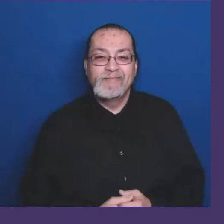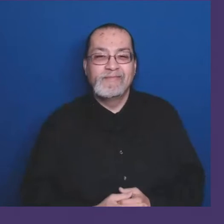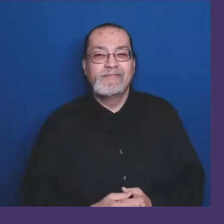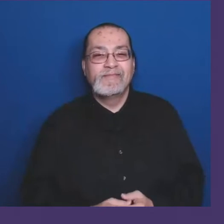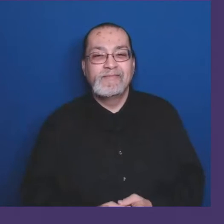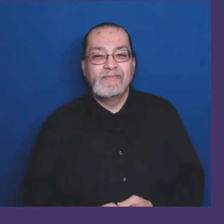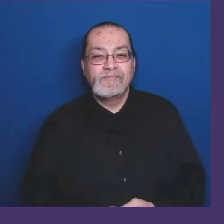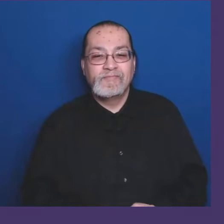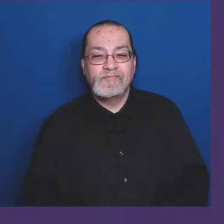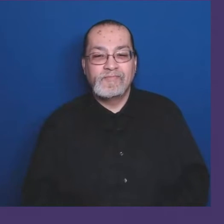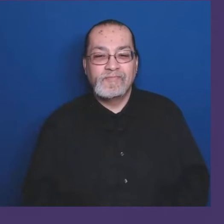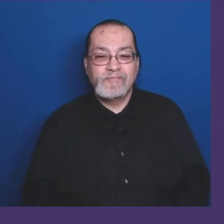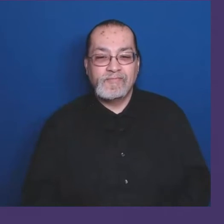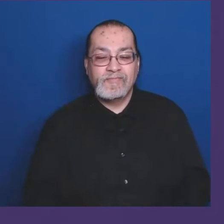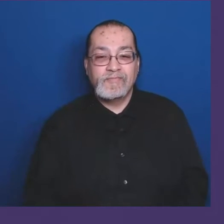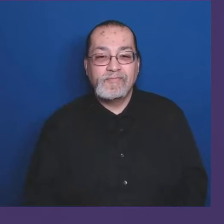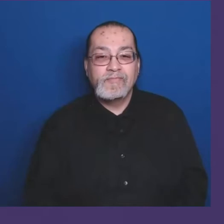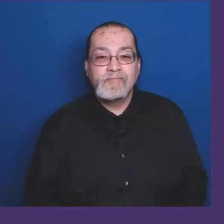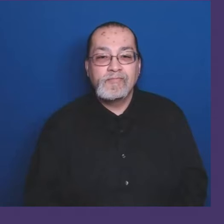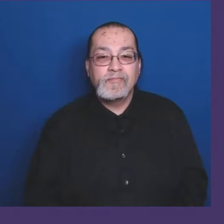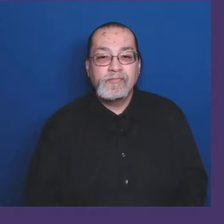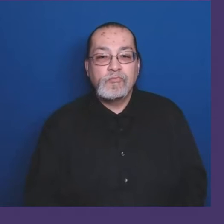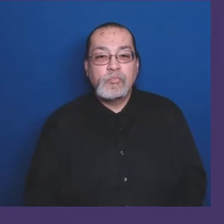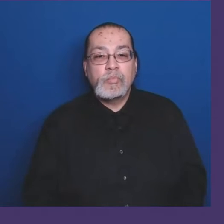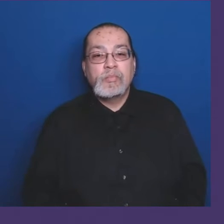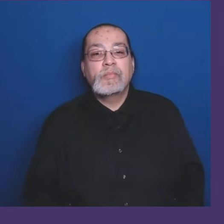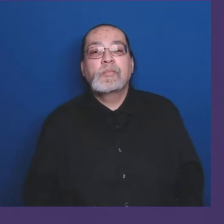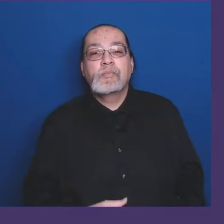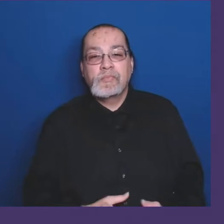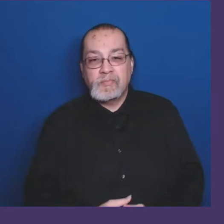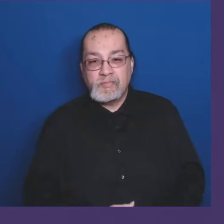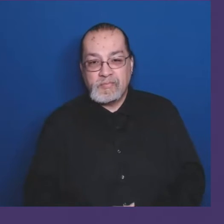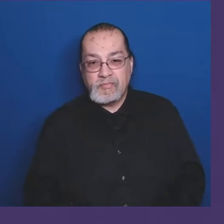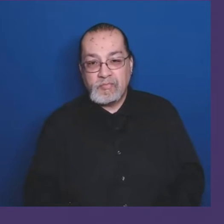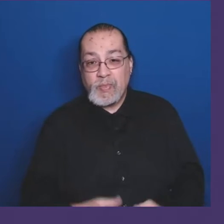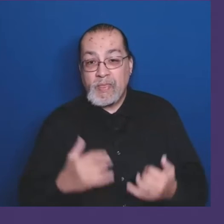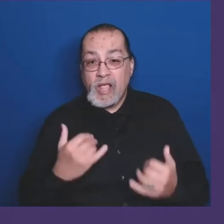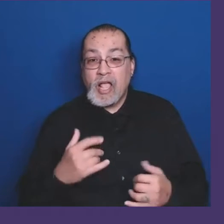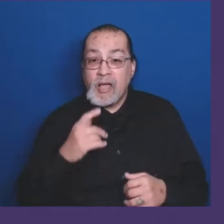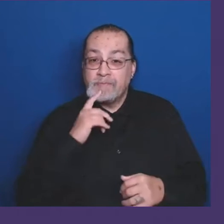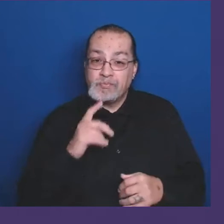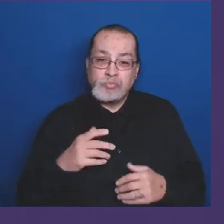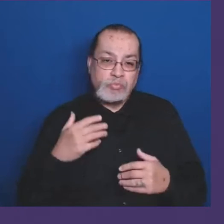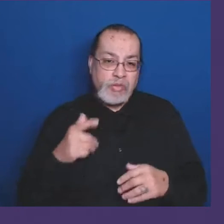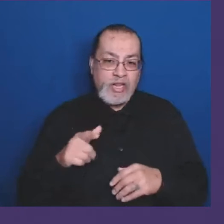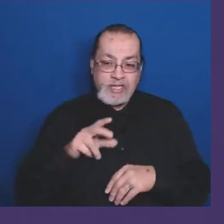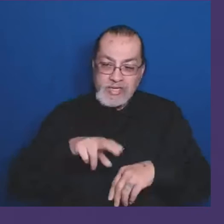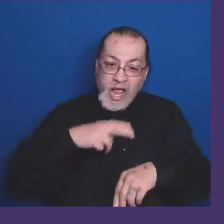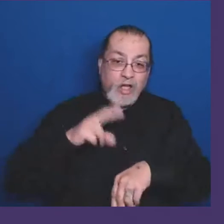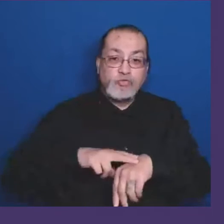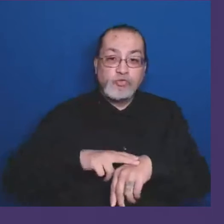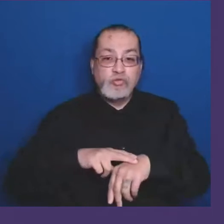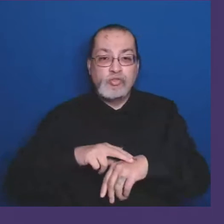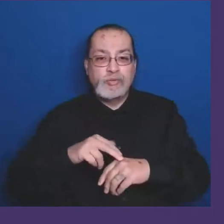Laura Davis: BASE is a national members charity with around 350 members across the UK,